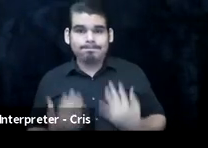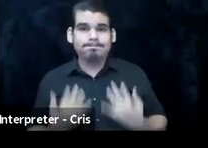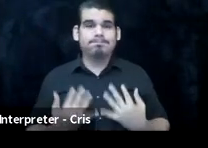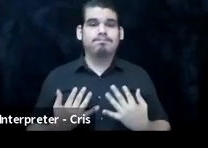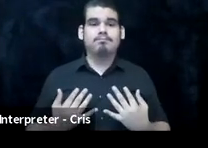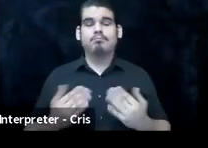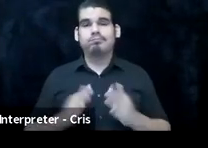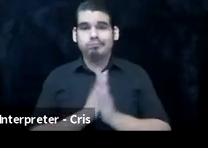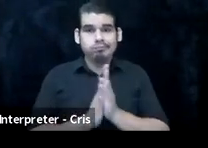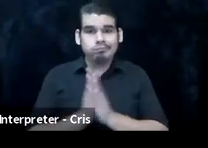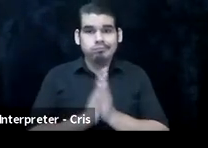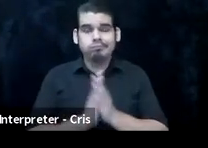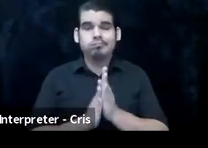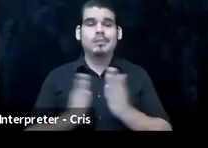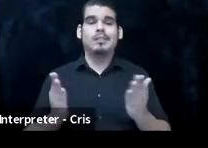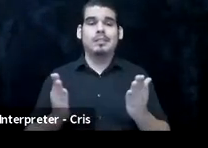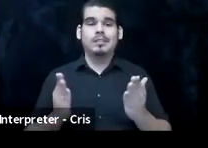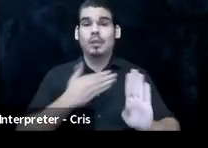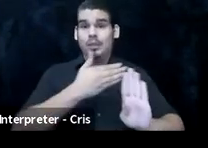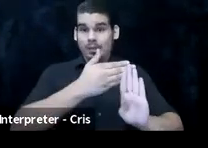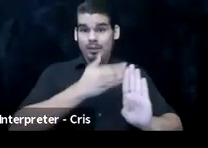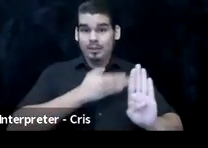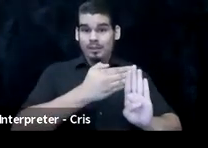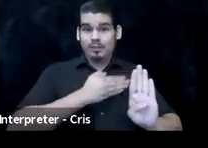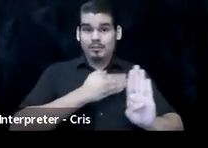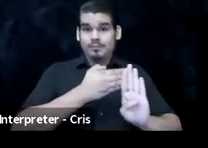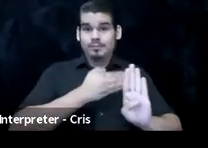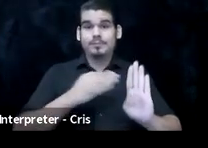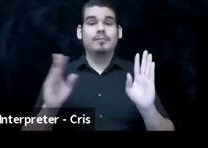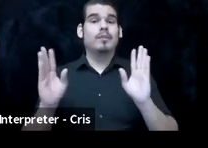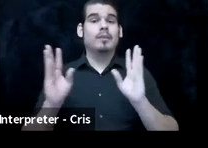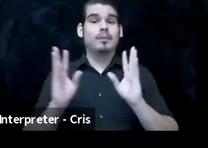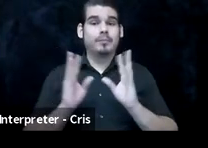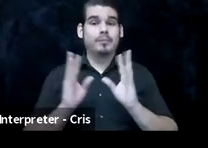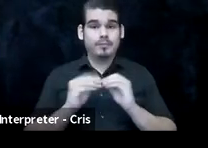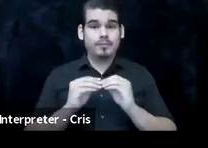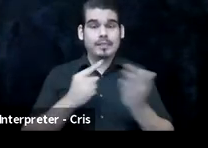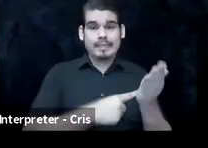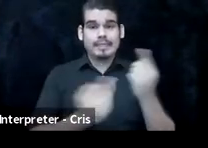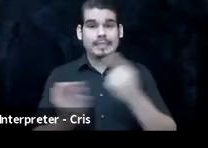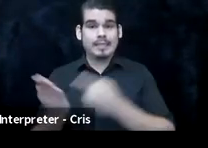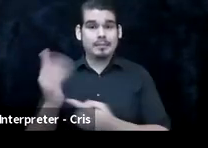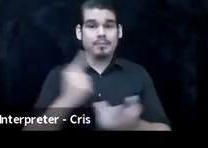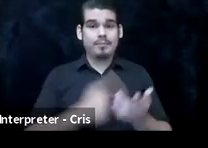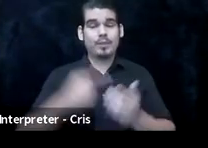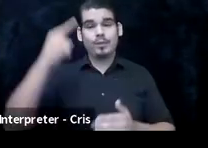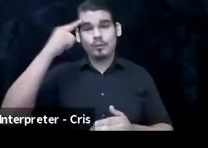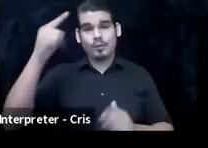RAD Region II: With that sure a few pillars that we have in mind for you upon our Community agreements we have evaluation.